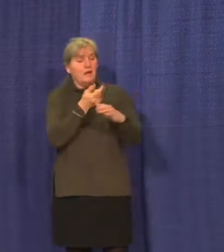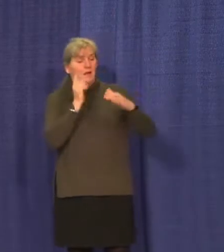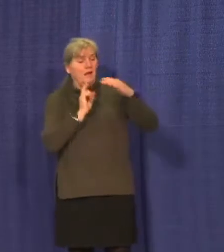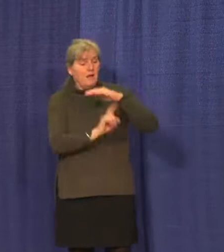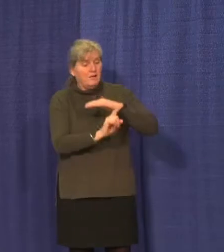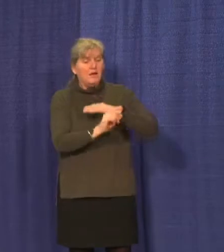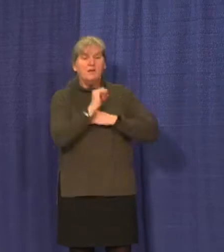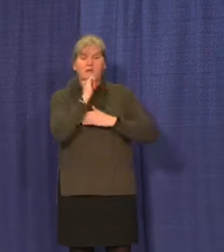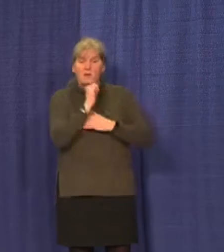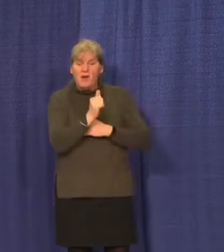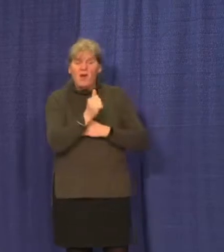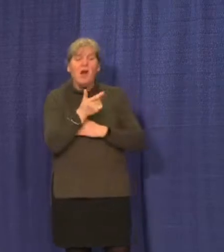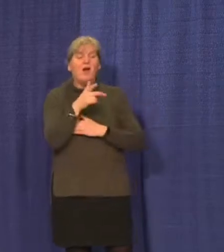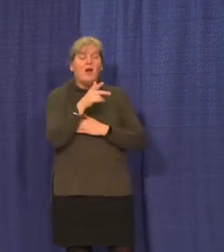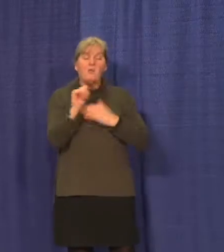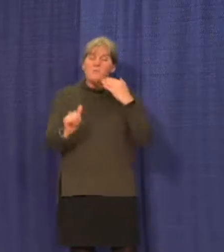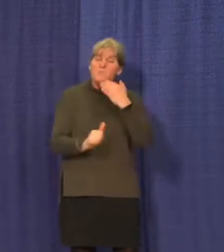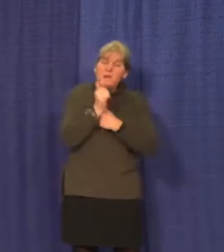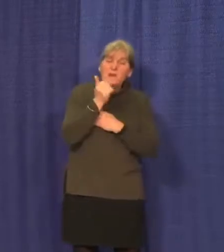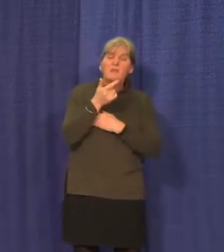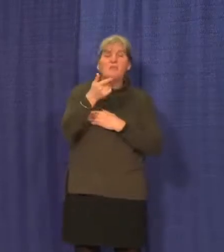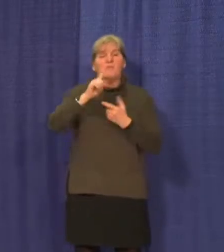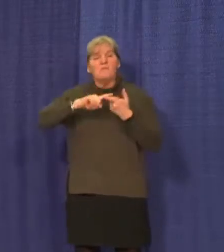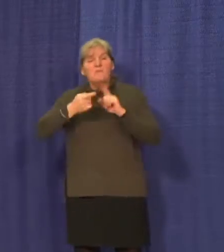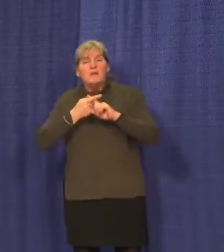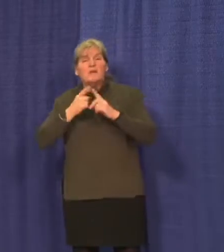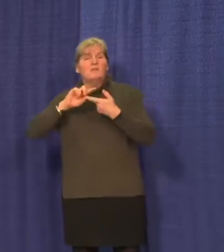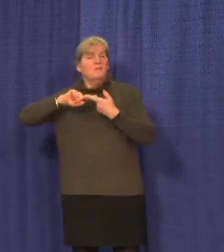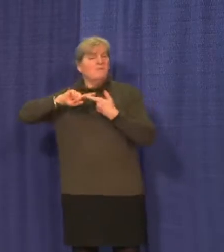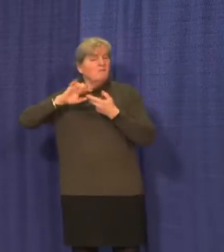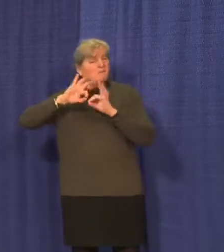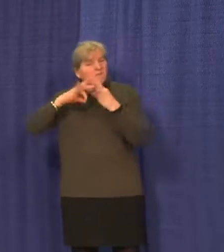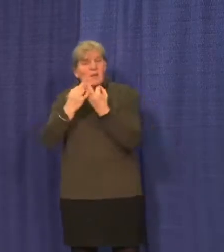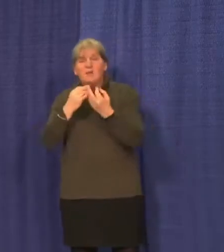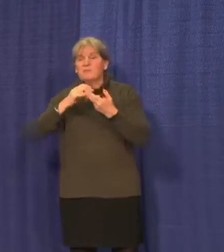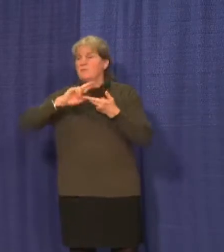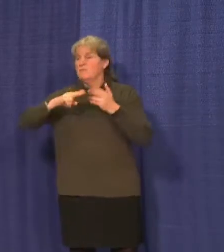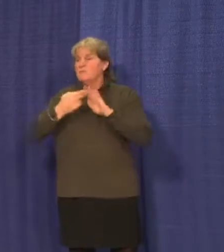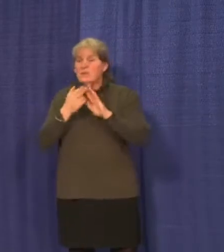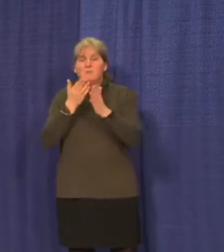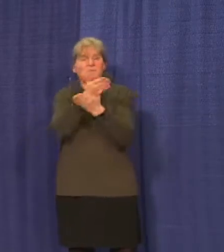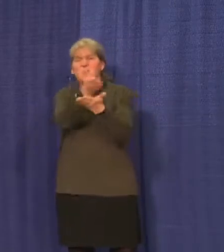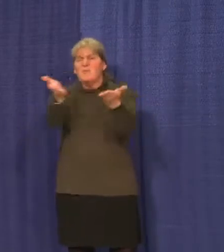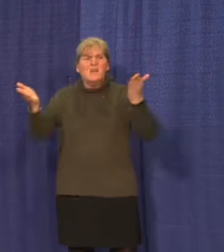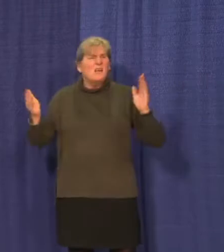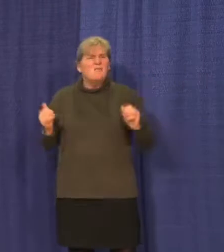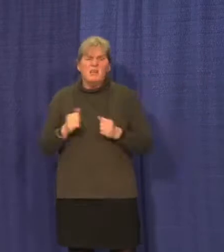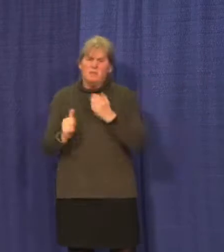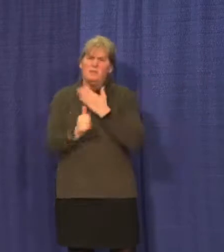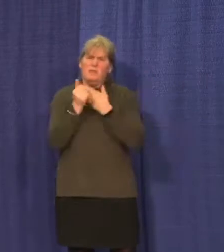you put your friends, your neighbours, your colleagues, all Yukoners at risk. What we need to do now is again